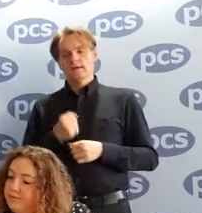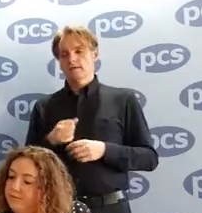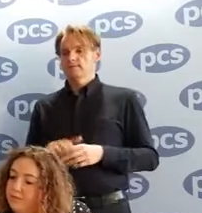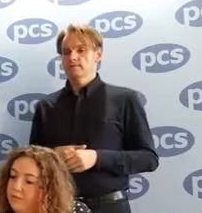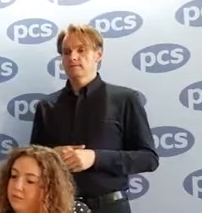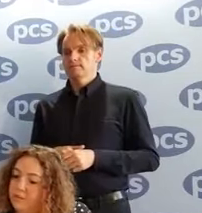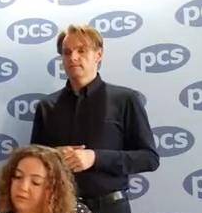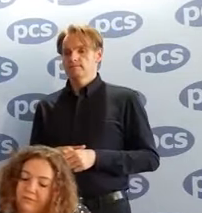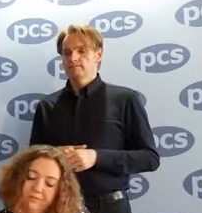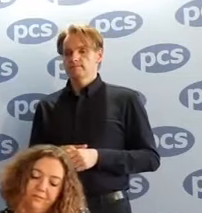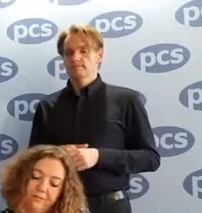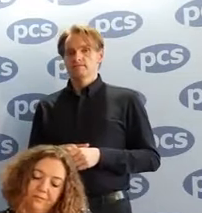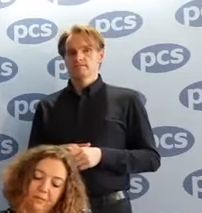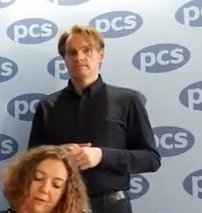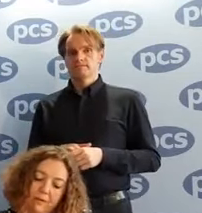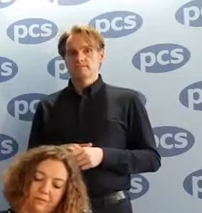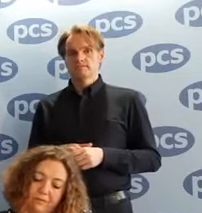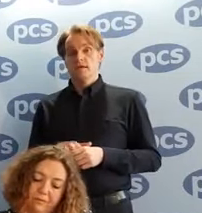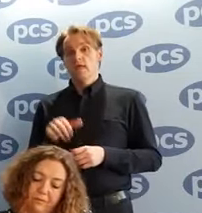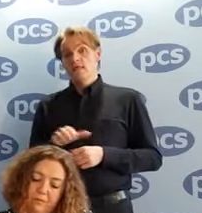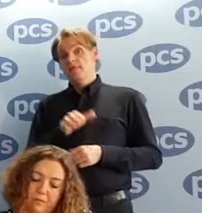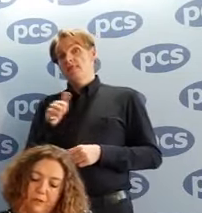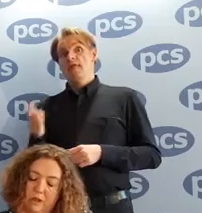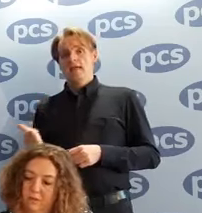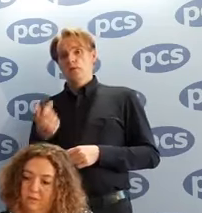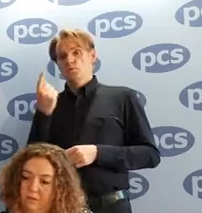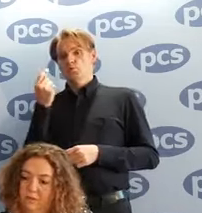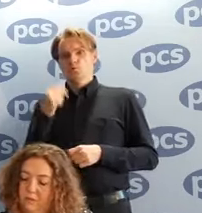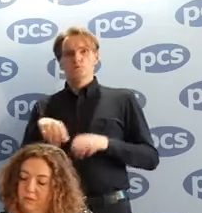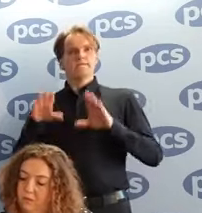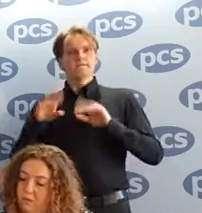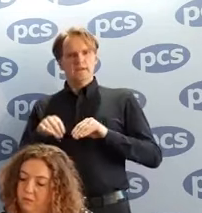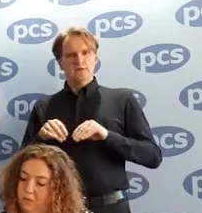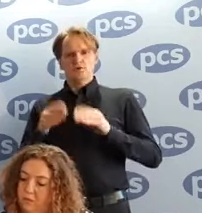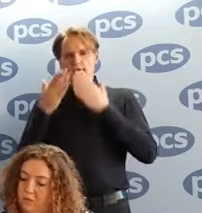of the Facebook live. There's two questions Mark, I'll give you two